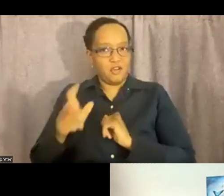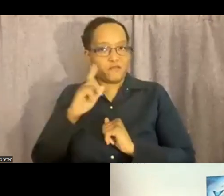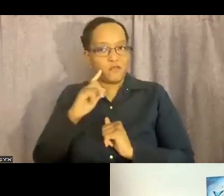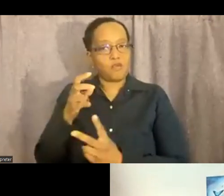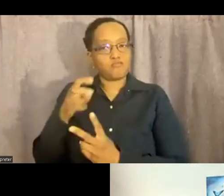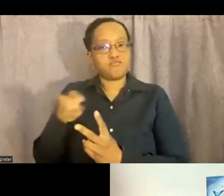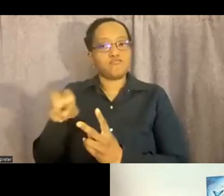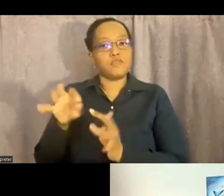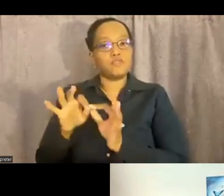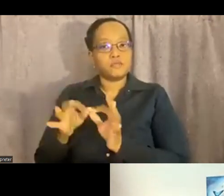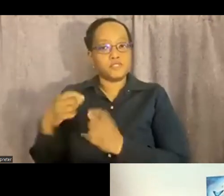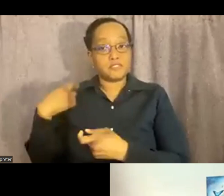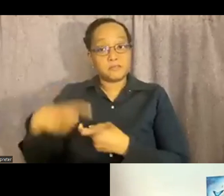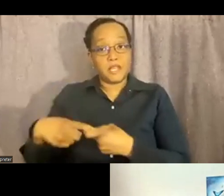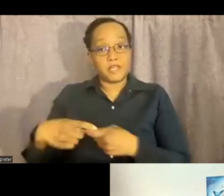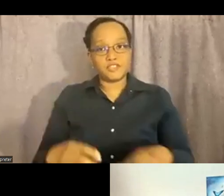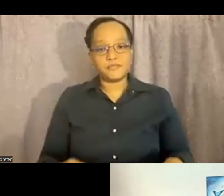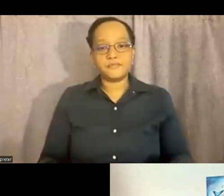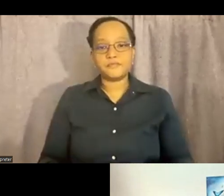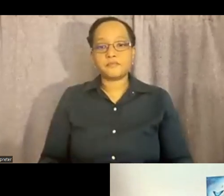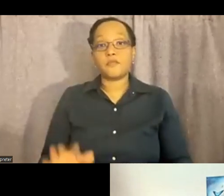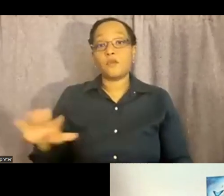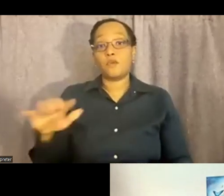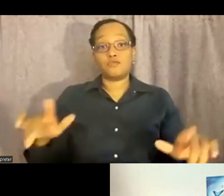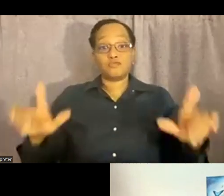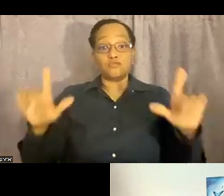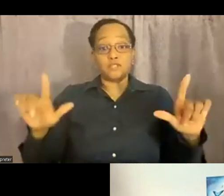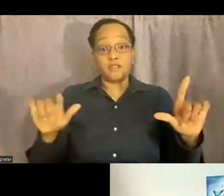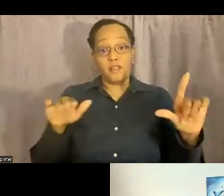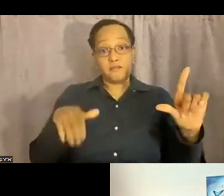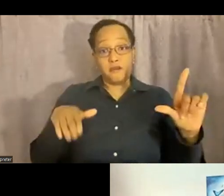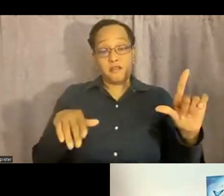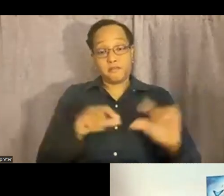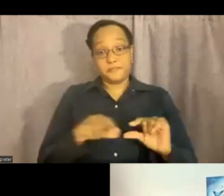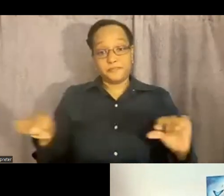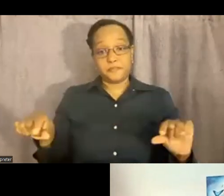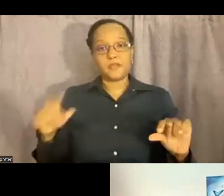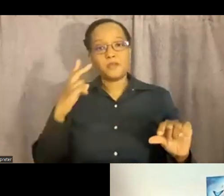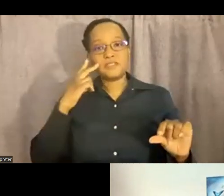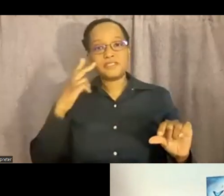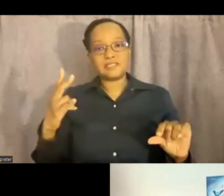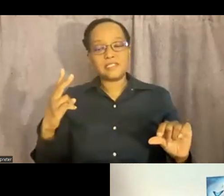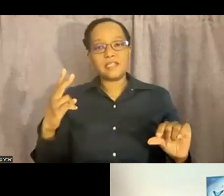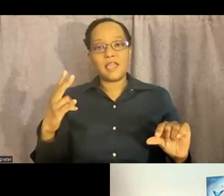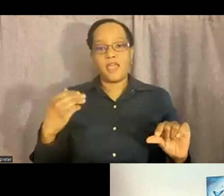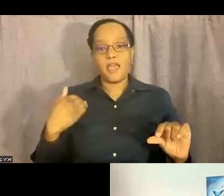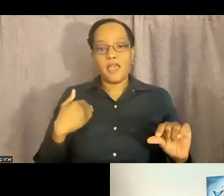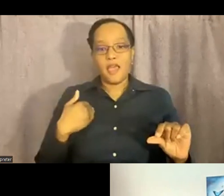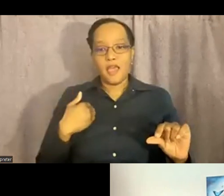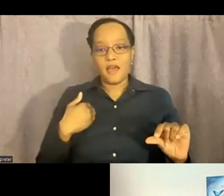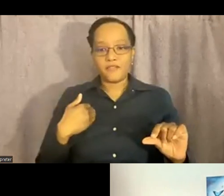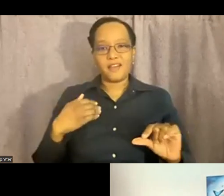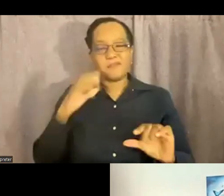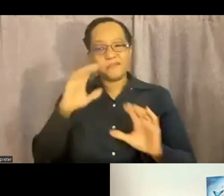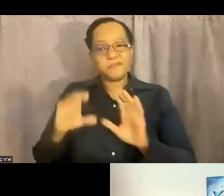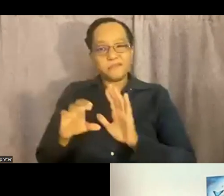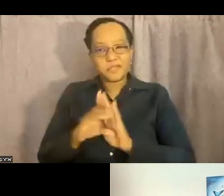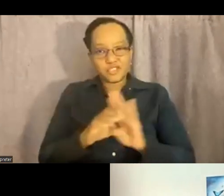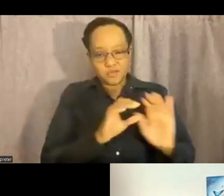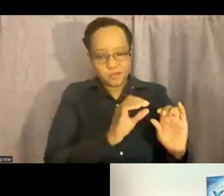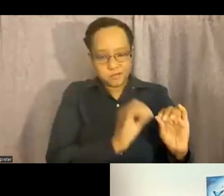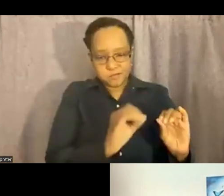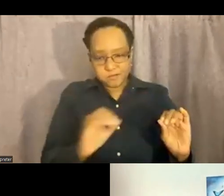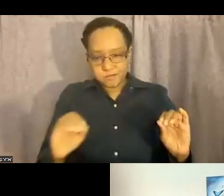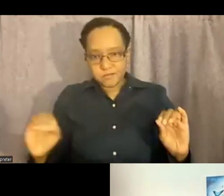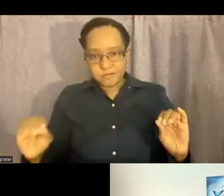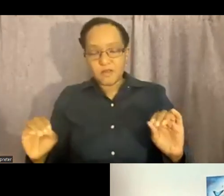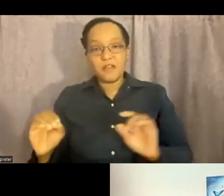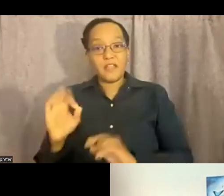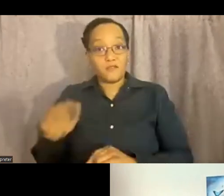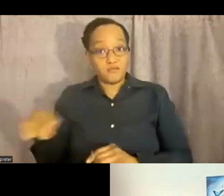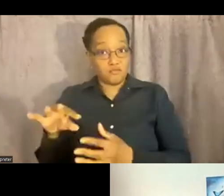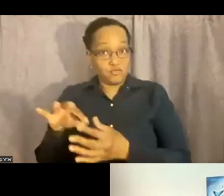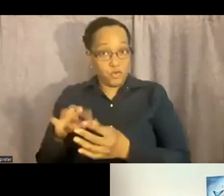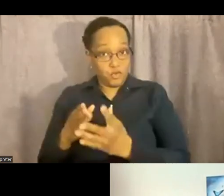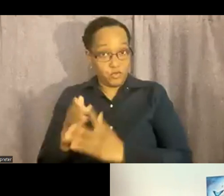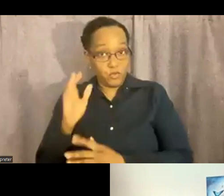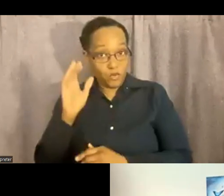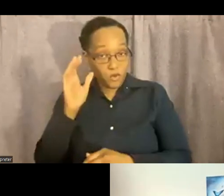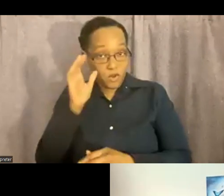On the bottom part of your screen, you will see a global icon . If you're joining us through